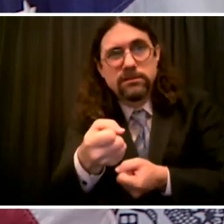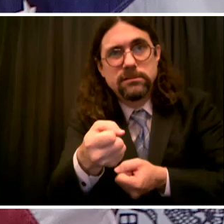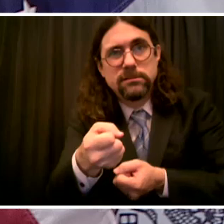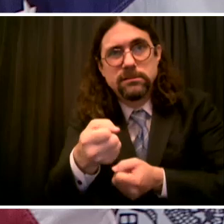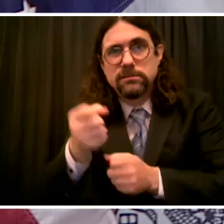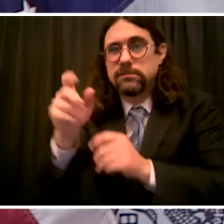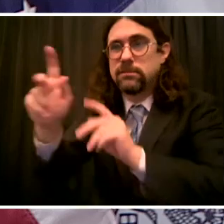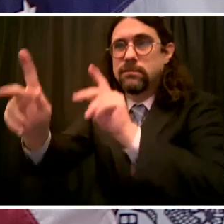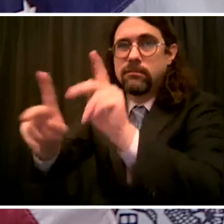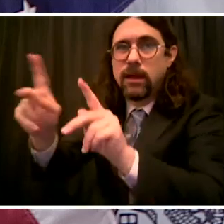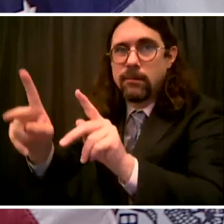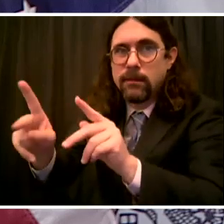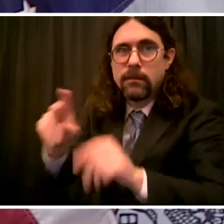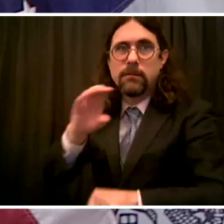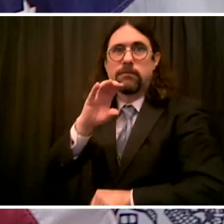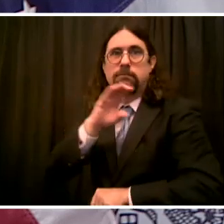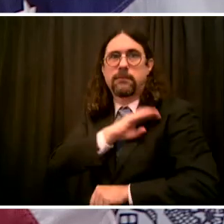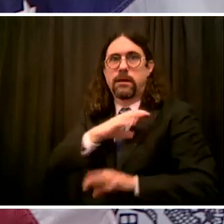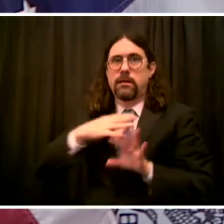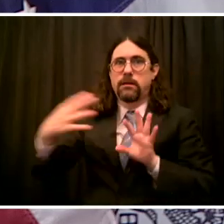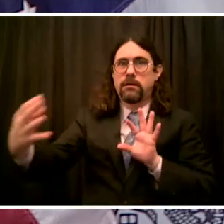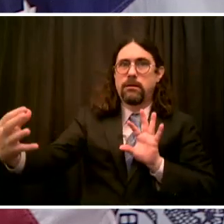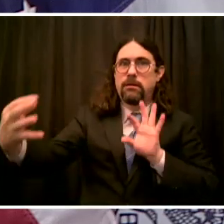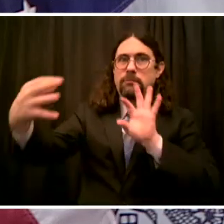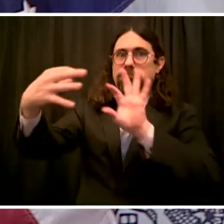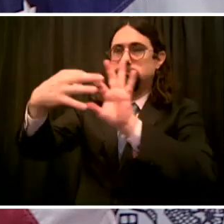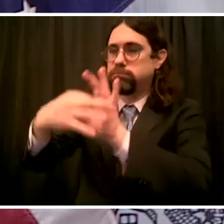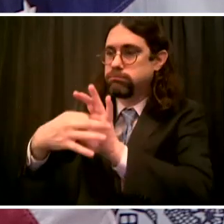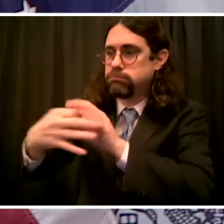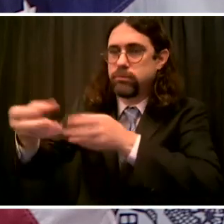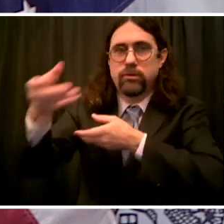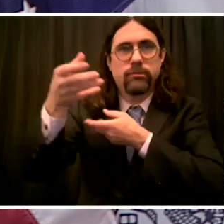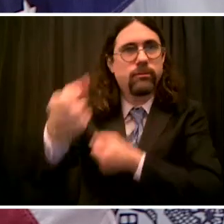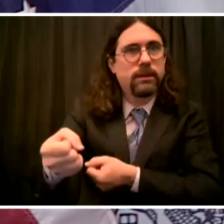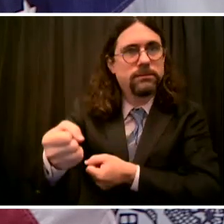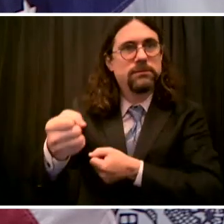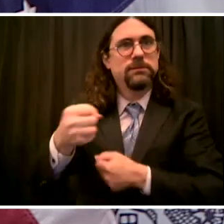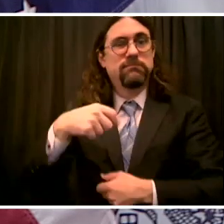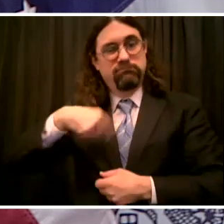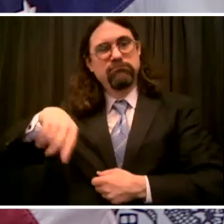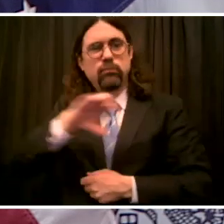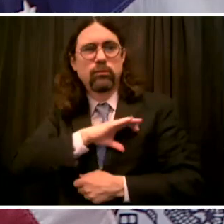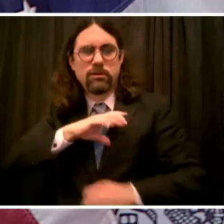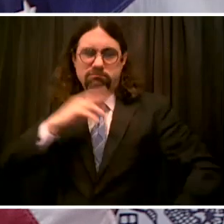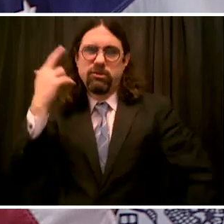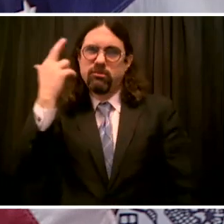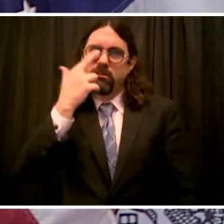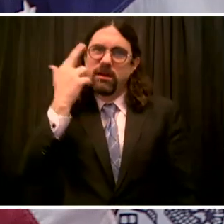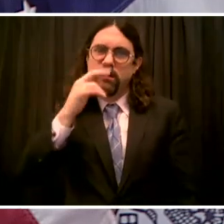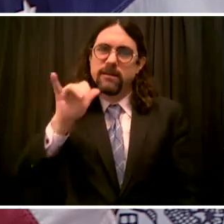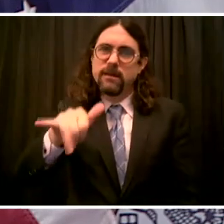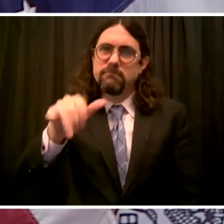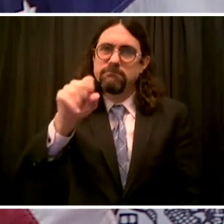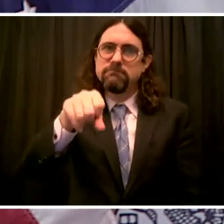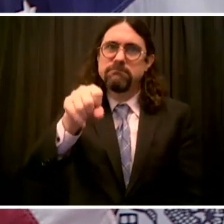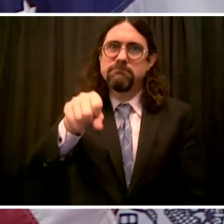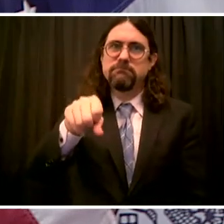HAE VIT, YOU'RE IN BIG TROUBLE. AND WE RECOGNIZE THIS. THIS IS, AGAIN,